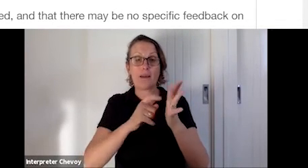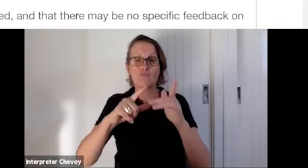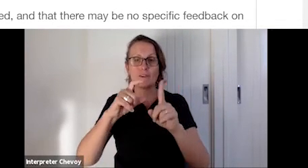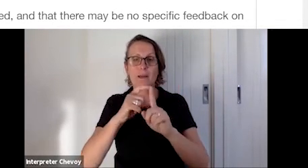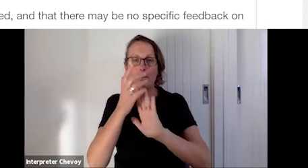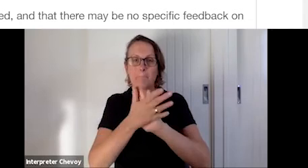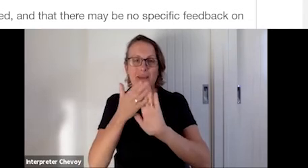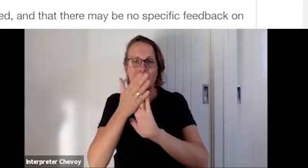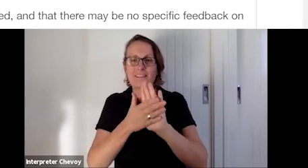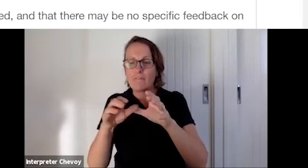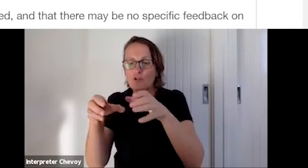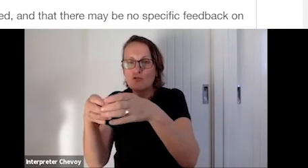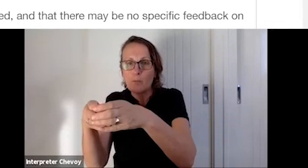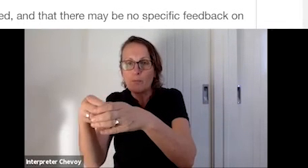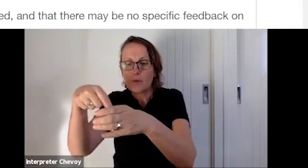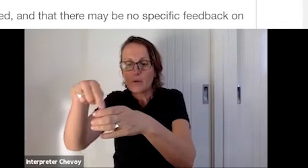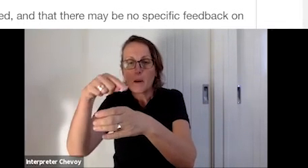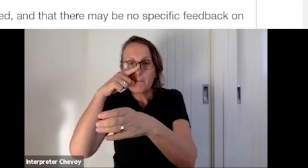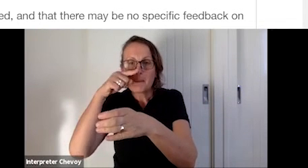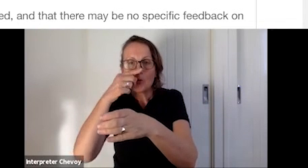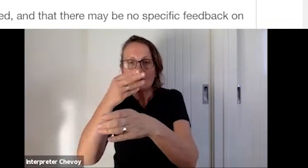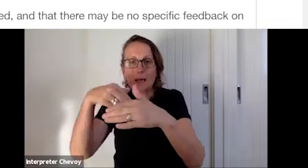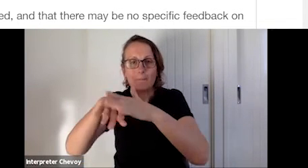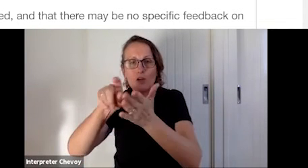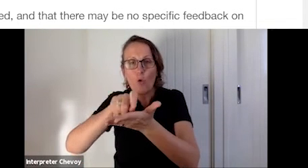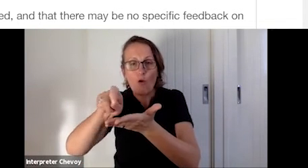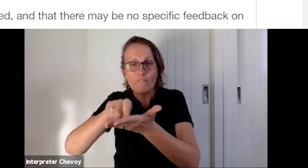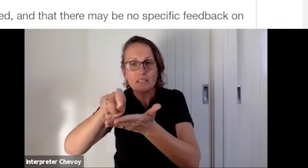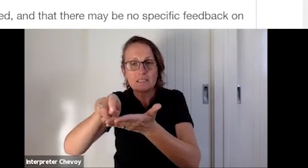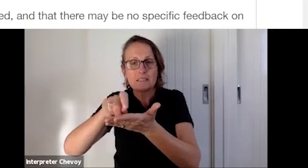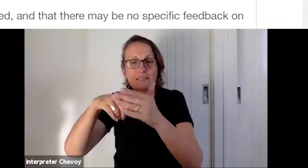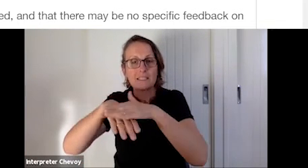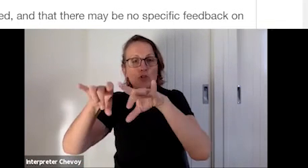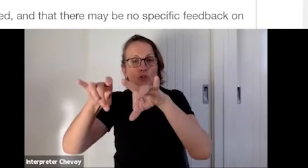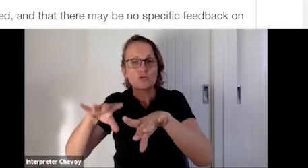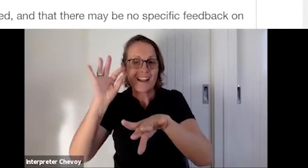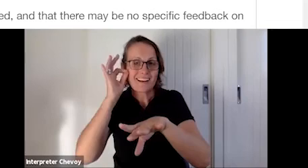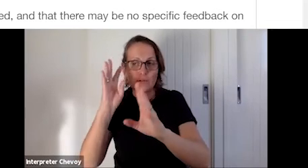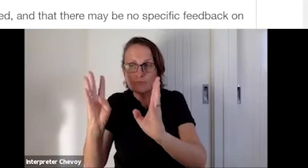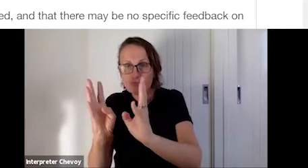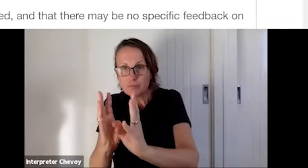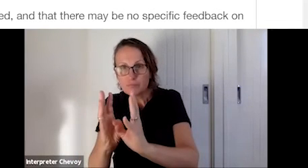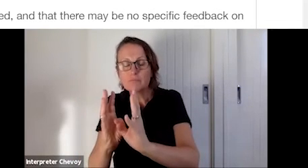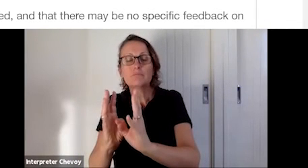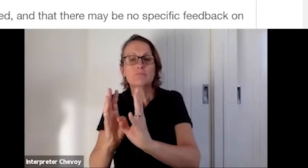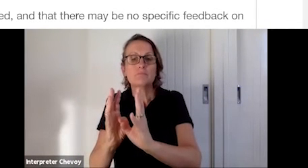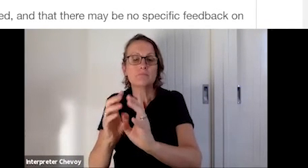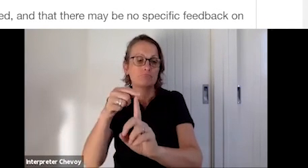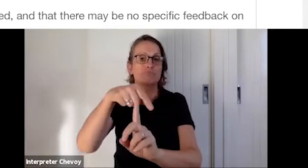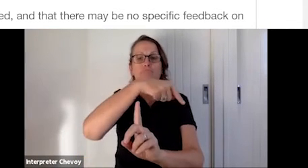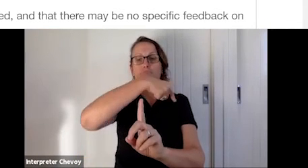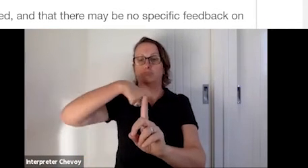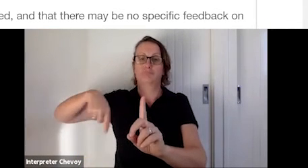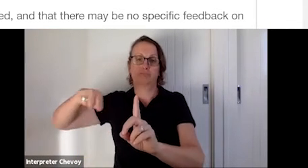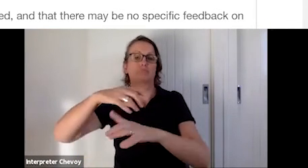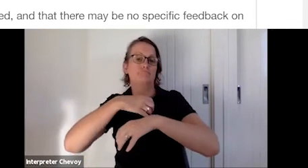in the Australia Council that can come in safely and then some will be on screen. But